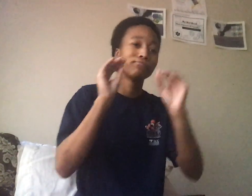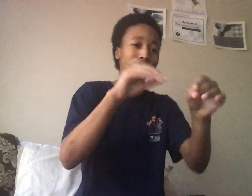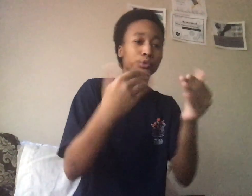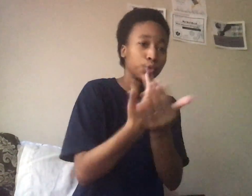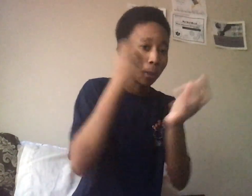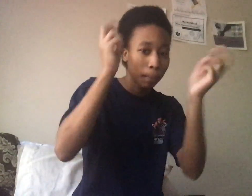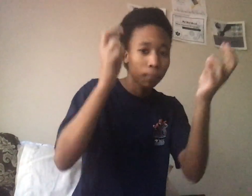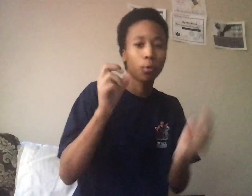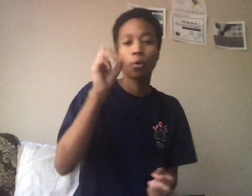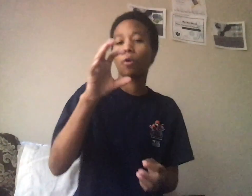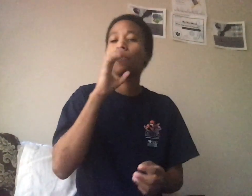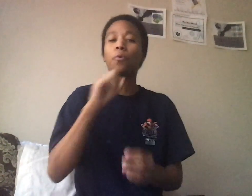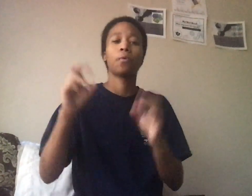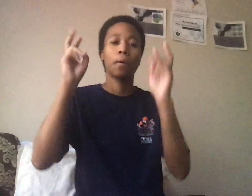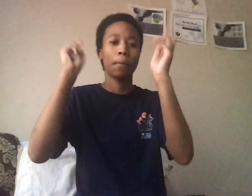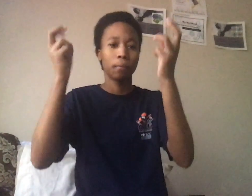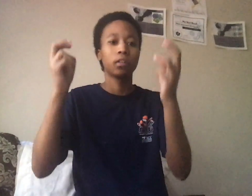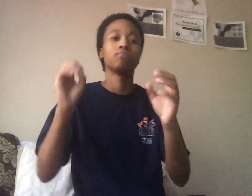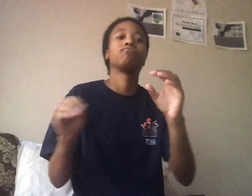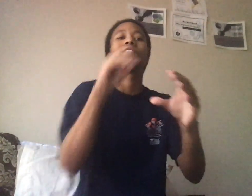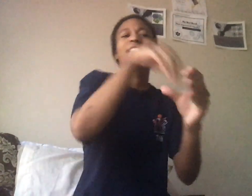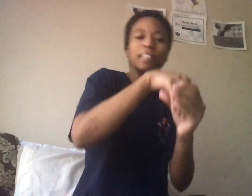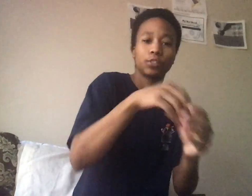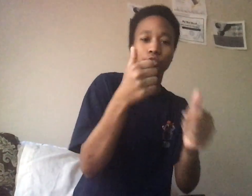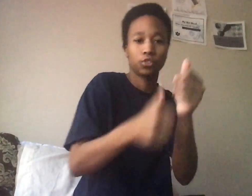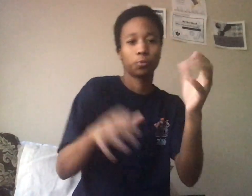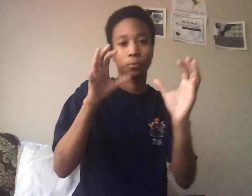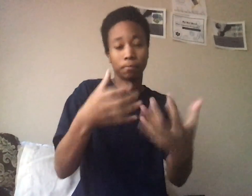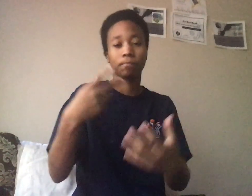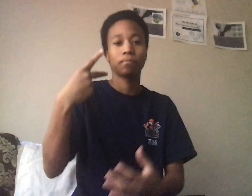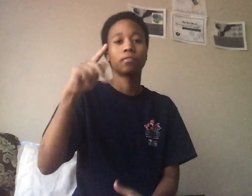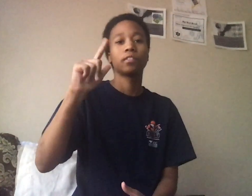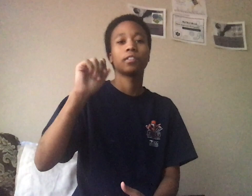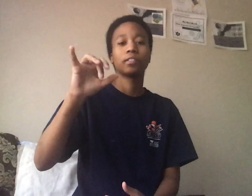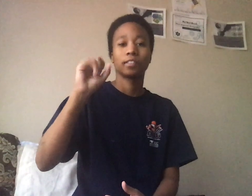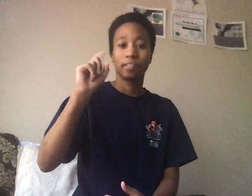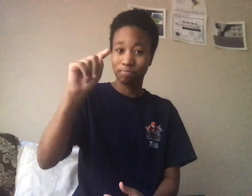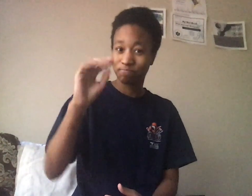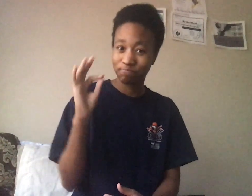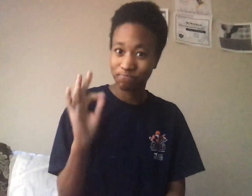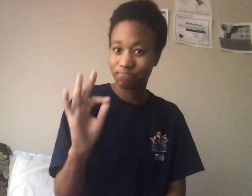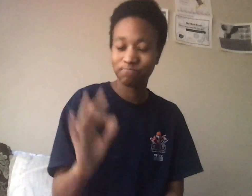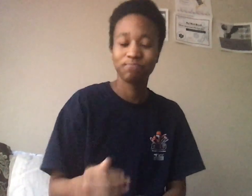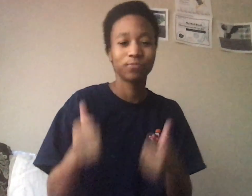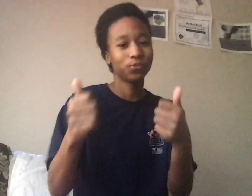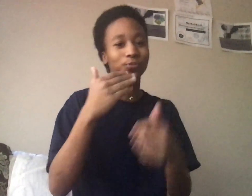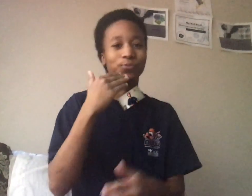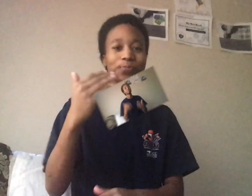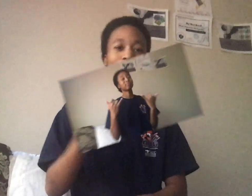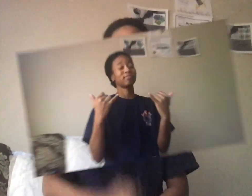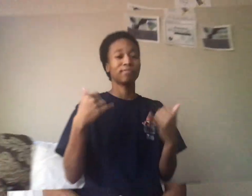I would be put new topics or old topics inside each group playlist. did you get it? (thumb up) good!